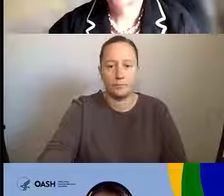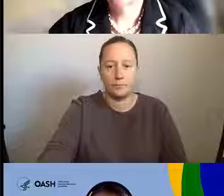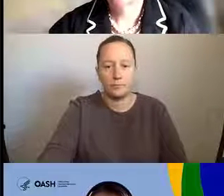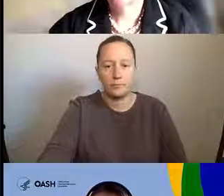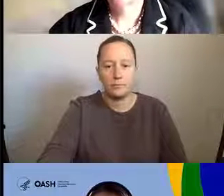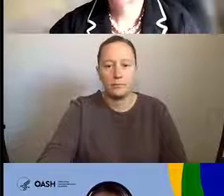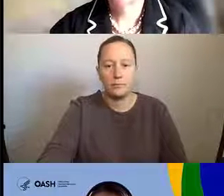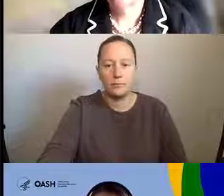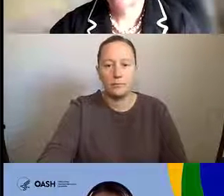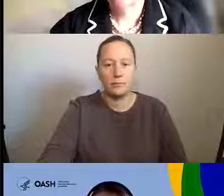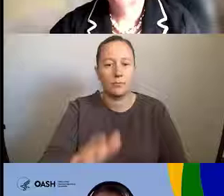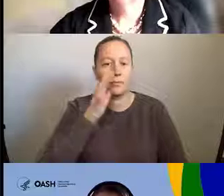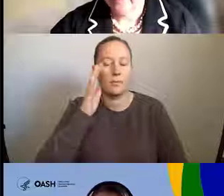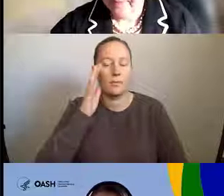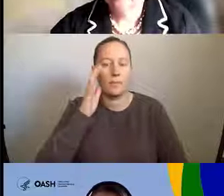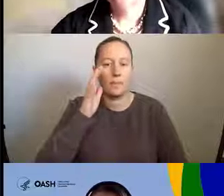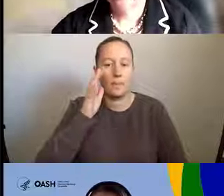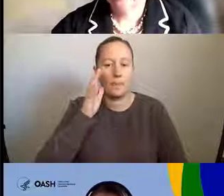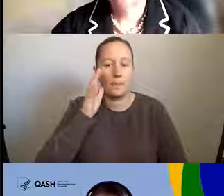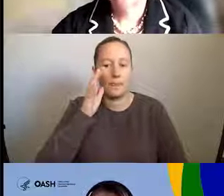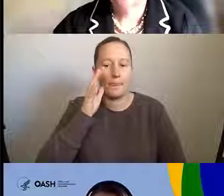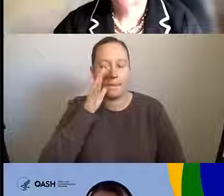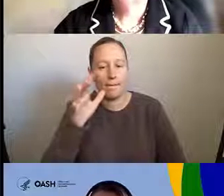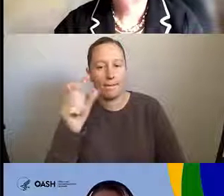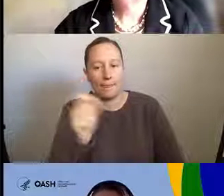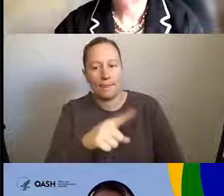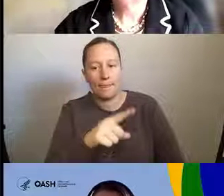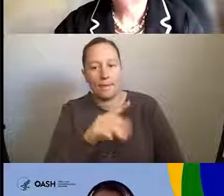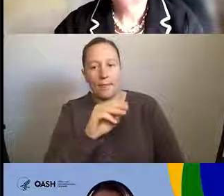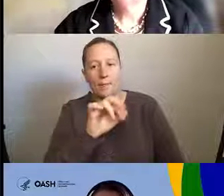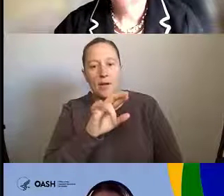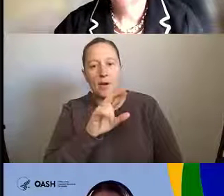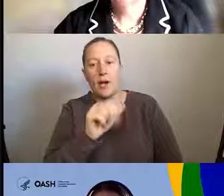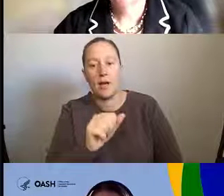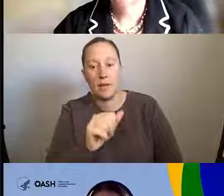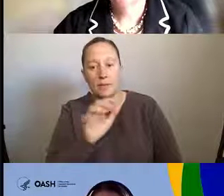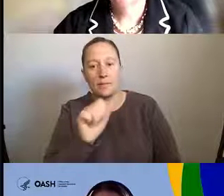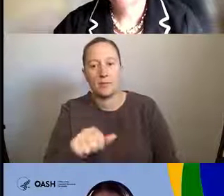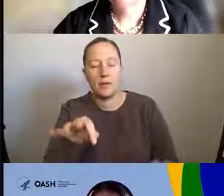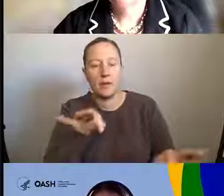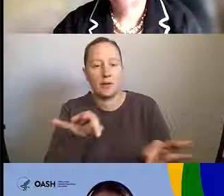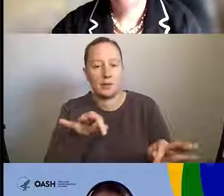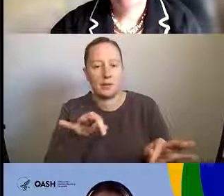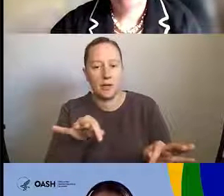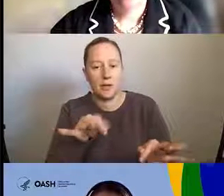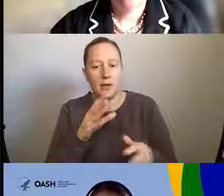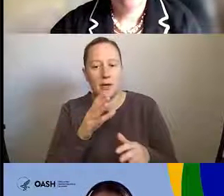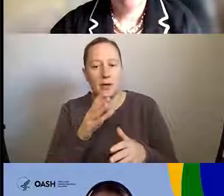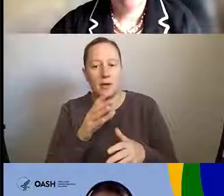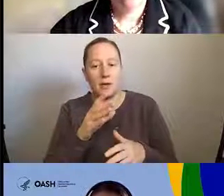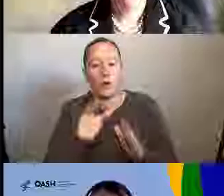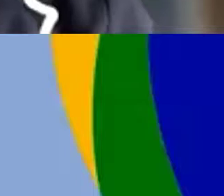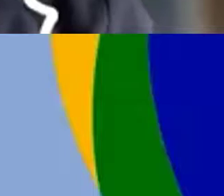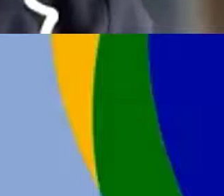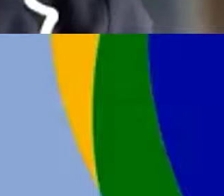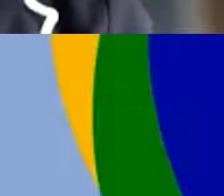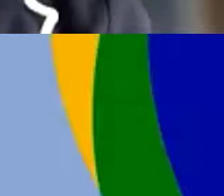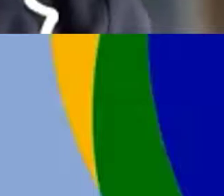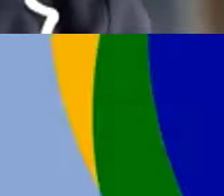I'm going to pass it to my colleague Marianna, so that she can tell you about the review process, and then we'll come back.